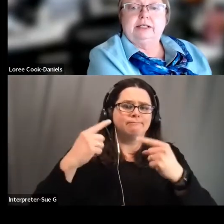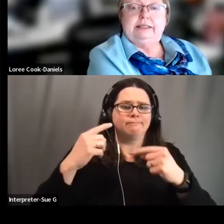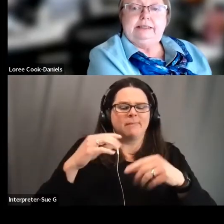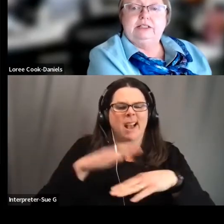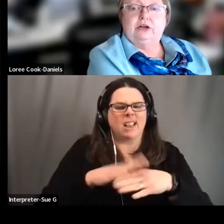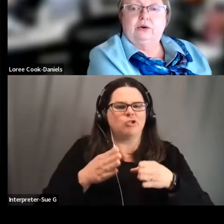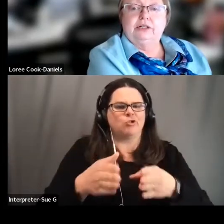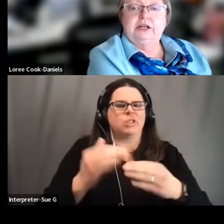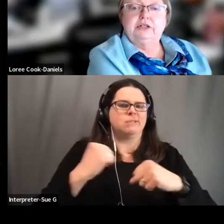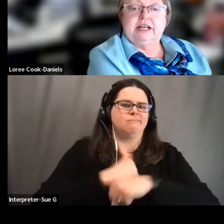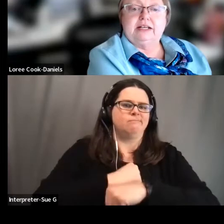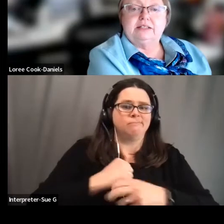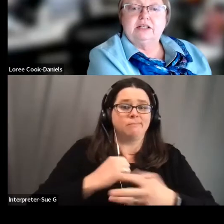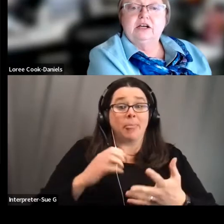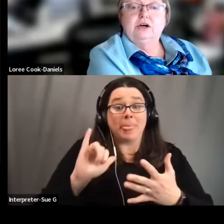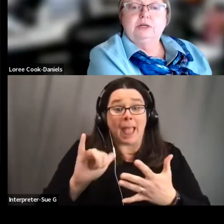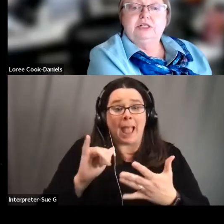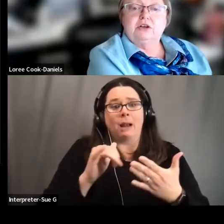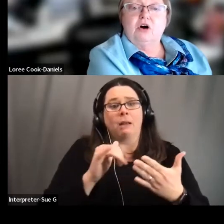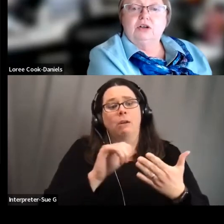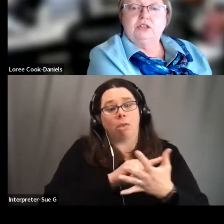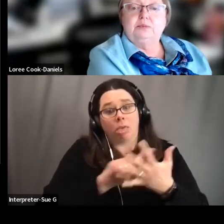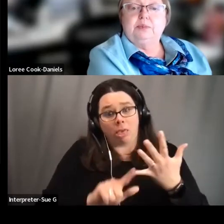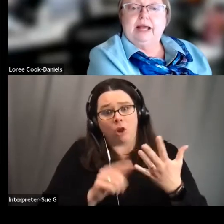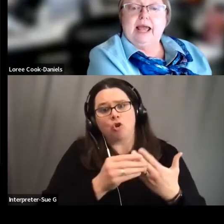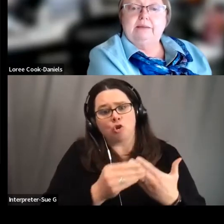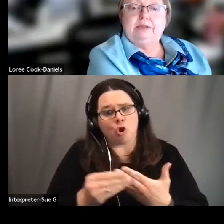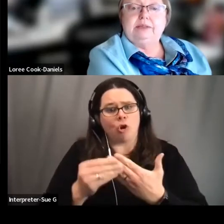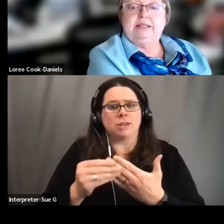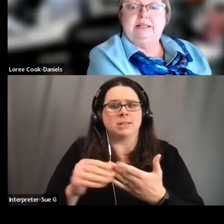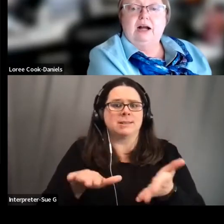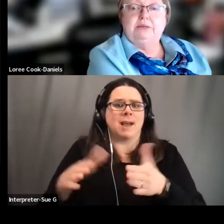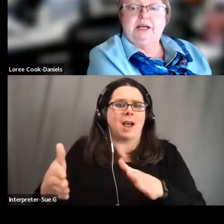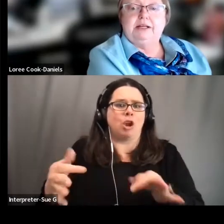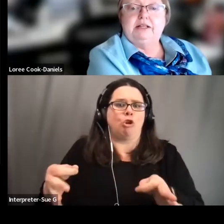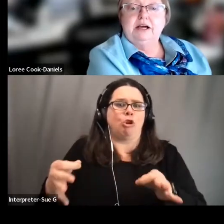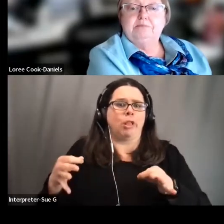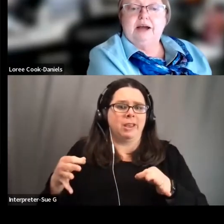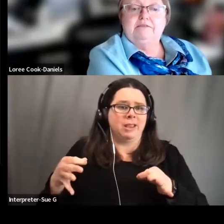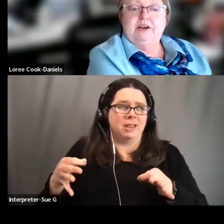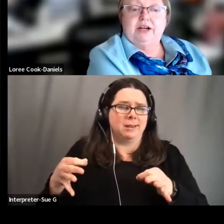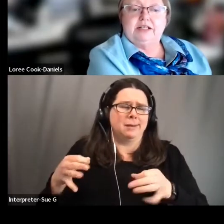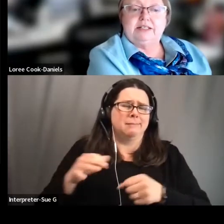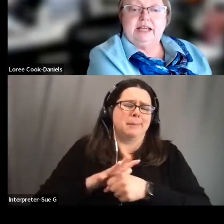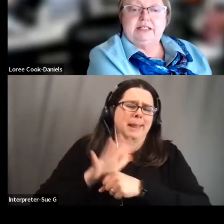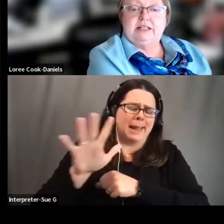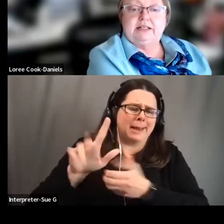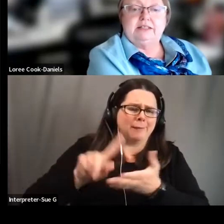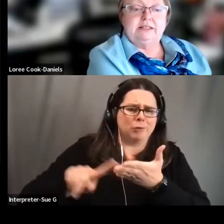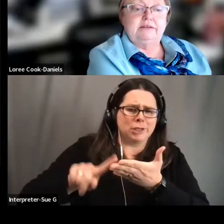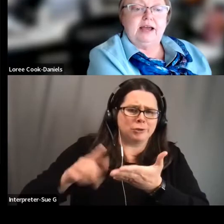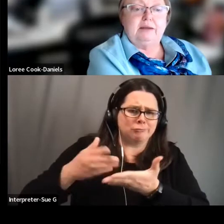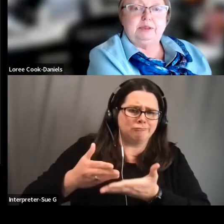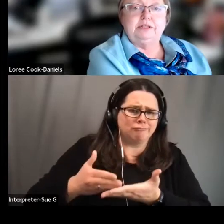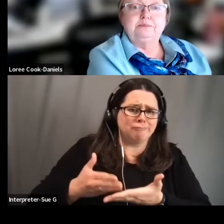can lead to earlier deaths which has also been amply documented by the various ACE studies that have happened.